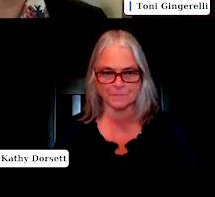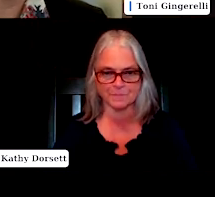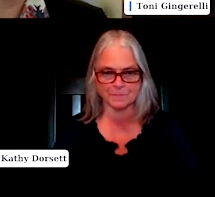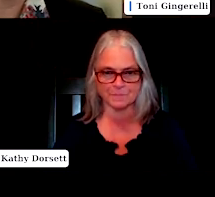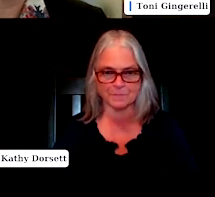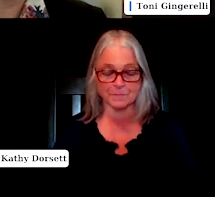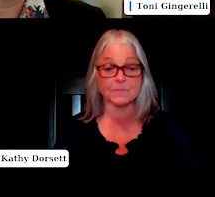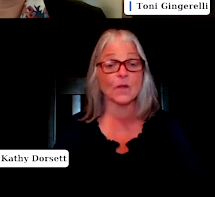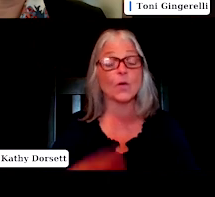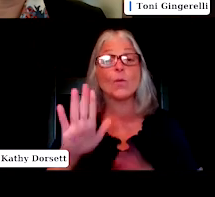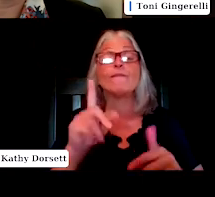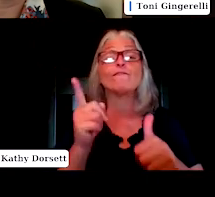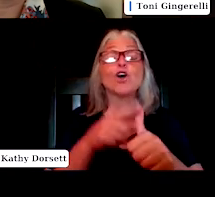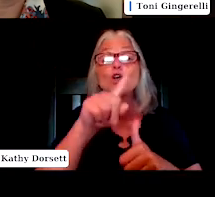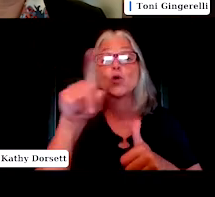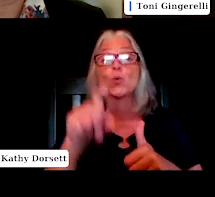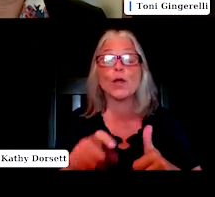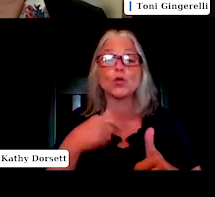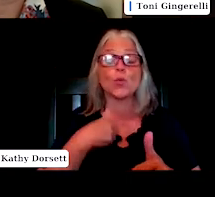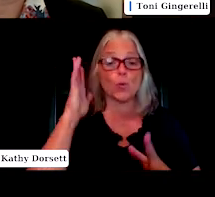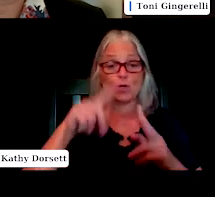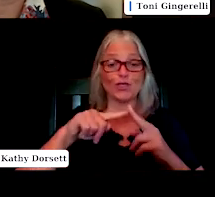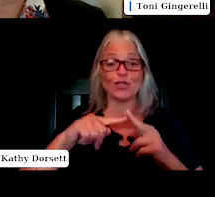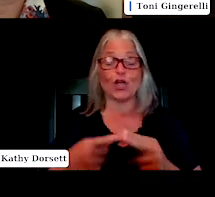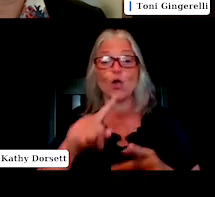Great. So the 1st question we're going to start with is question from Connie.